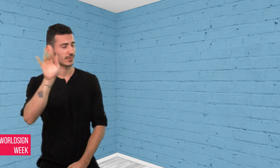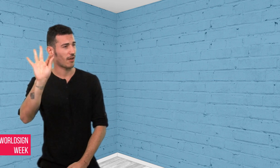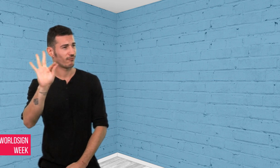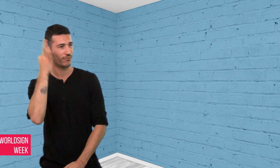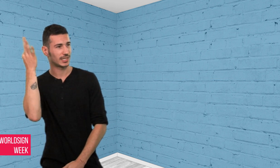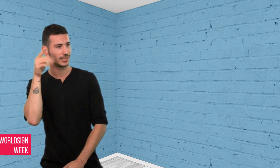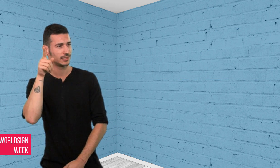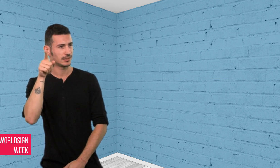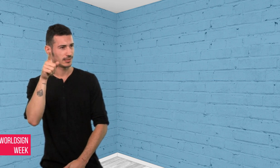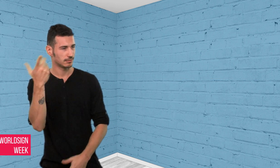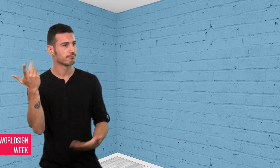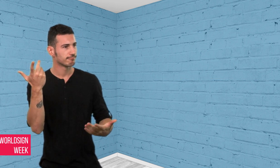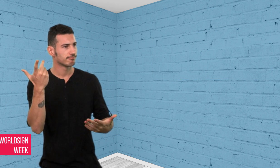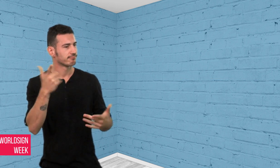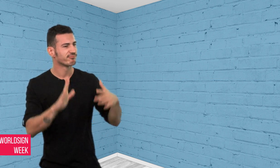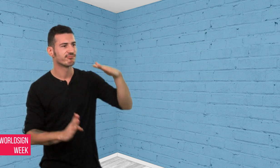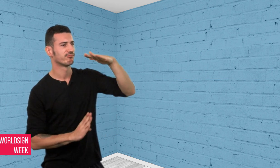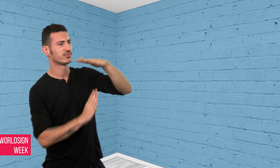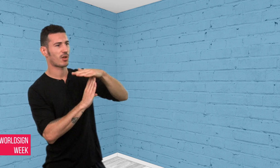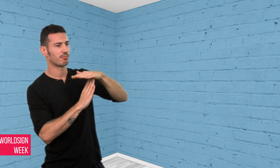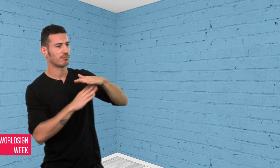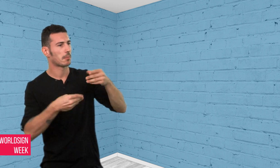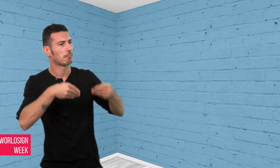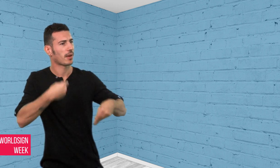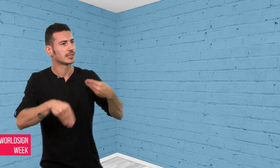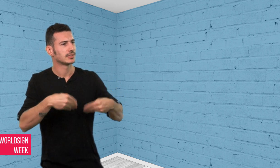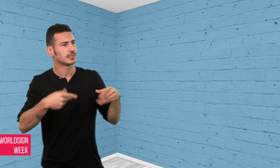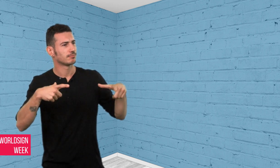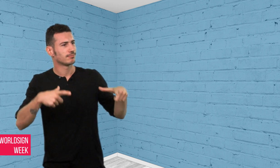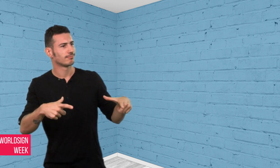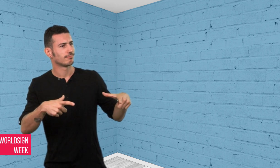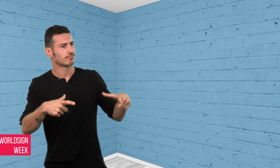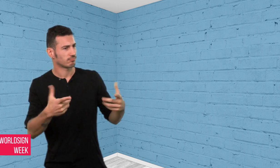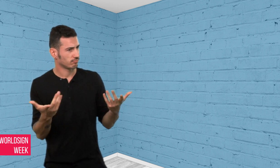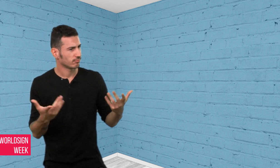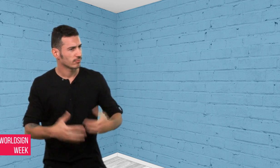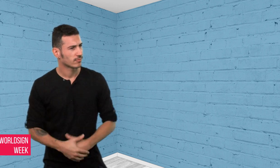France banned plastic dishes?